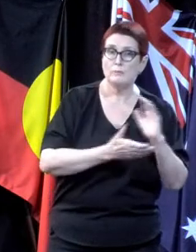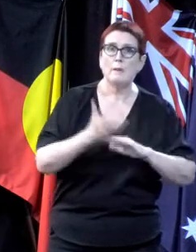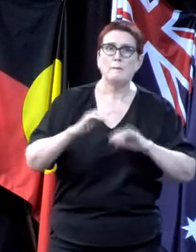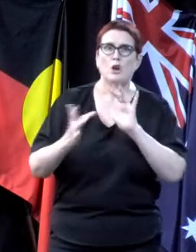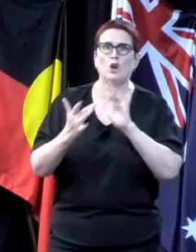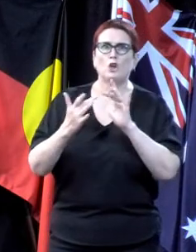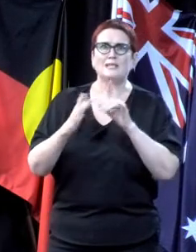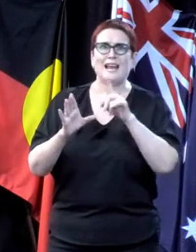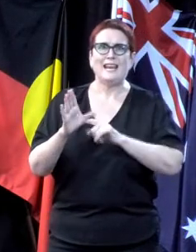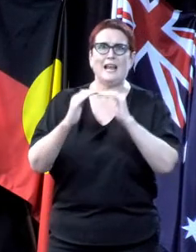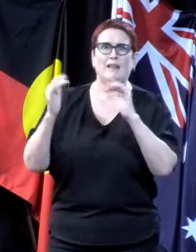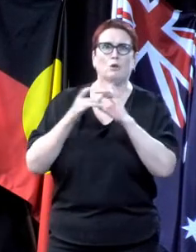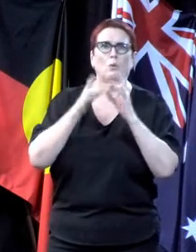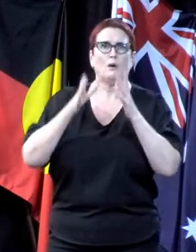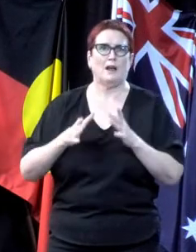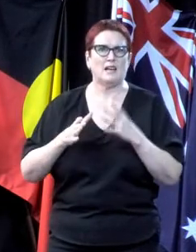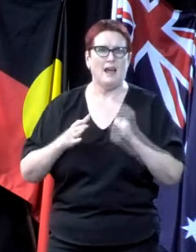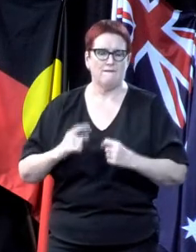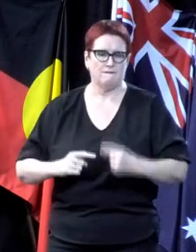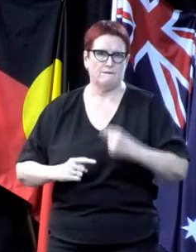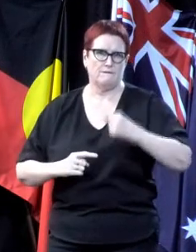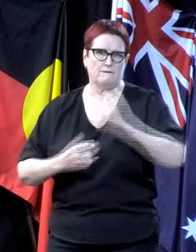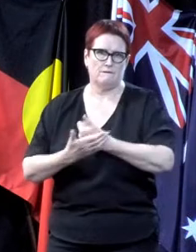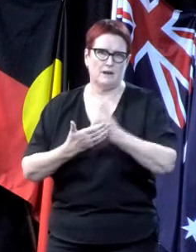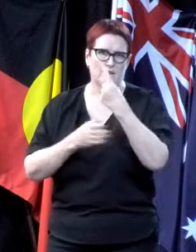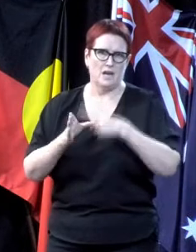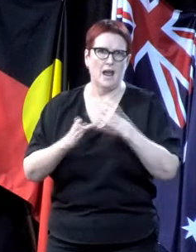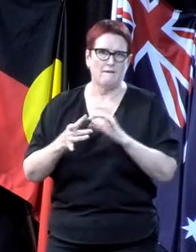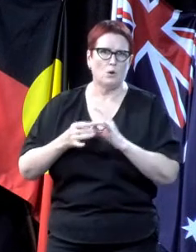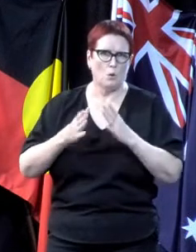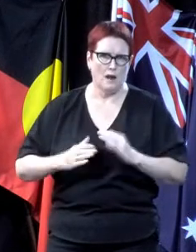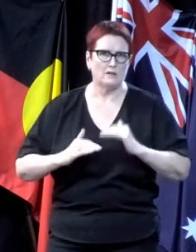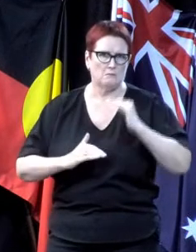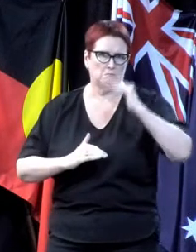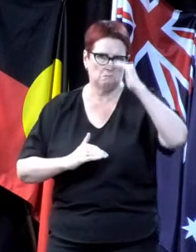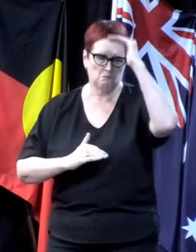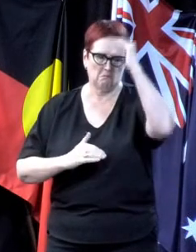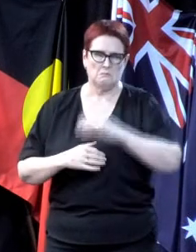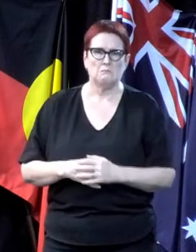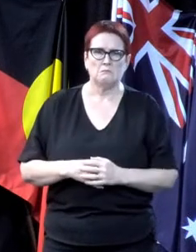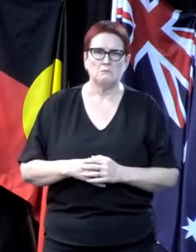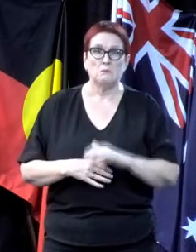We have one for each year level, and all of the details of these people are published in the student learning diaries,